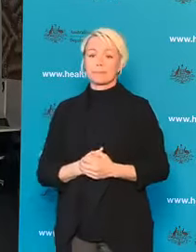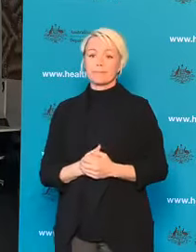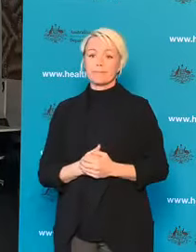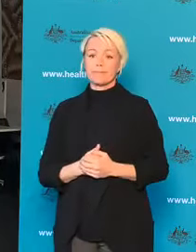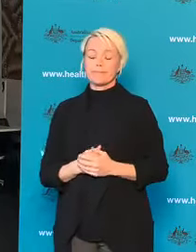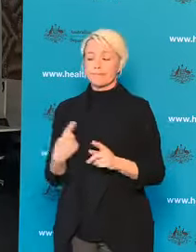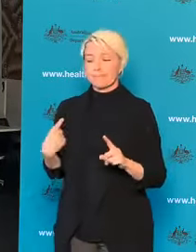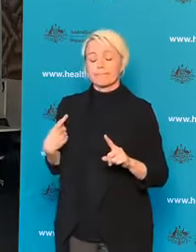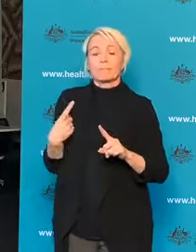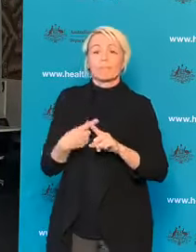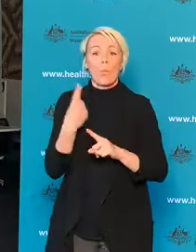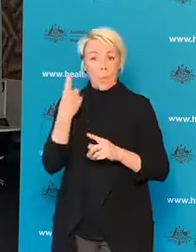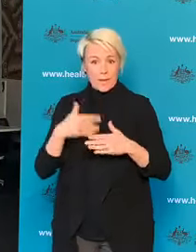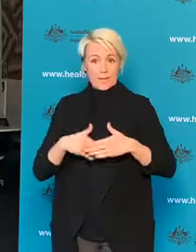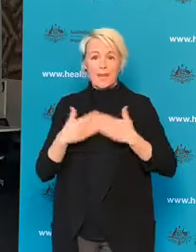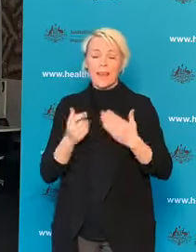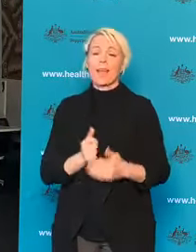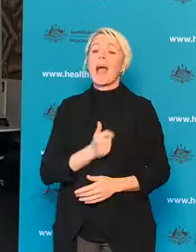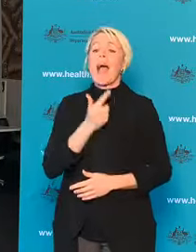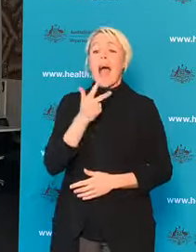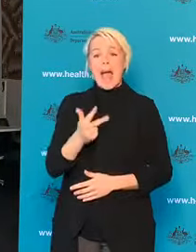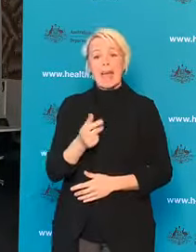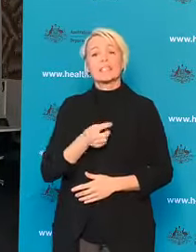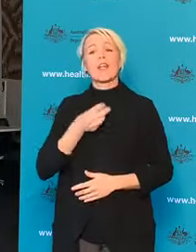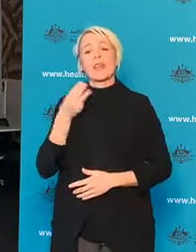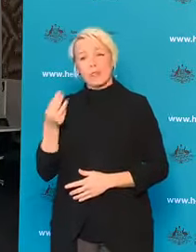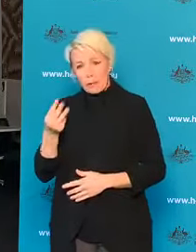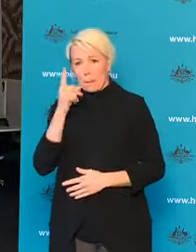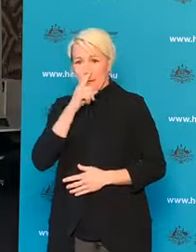hospitalised since yesterday and this includes many people who have